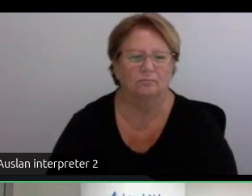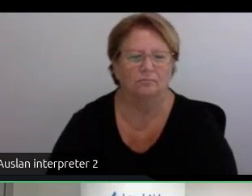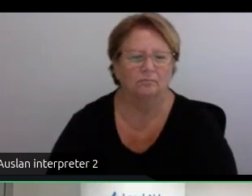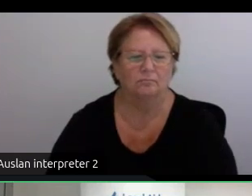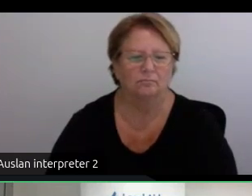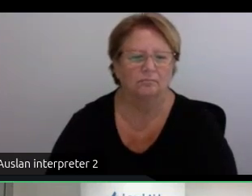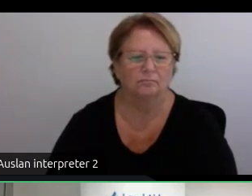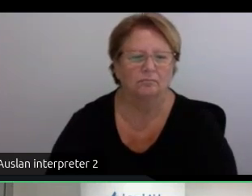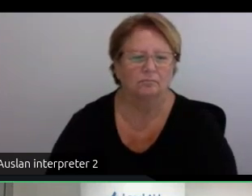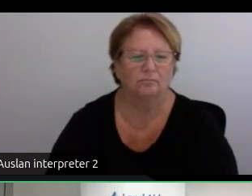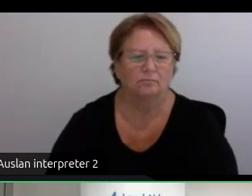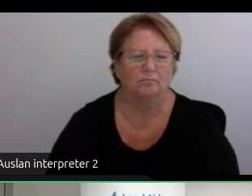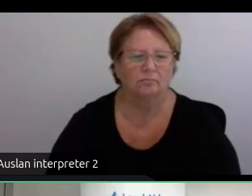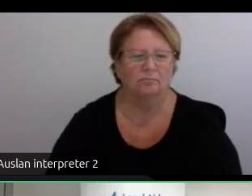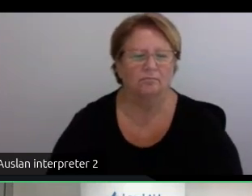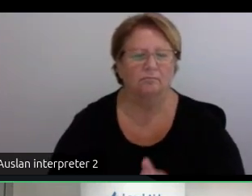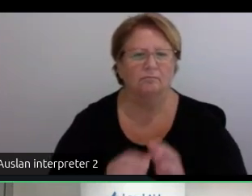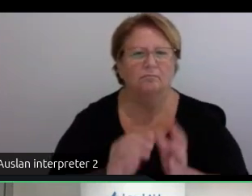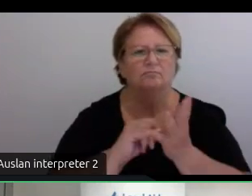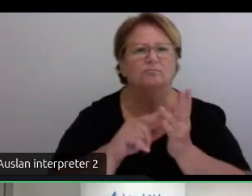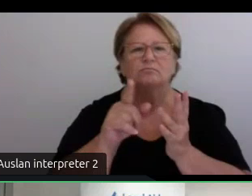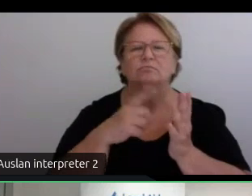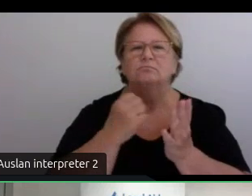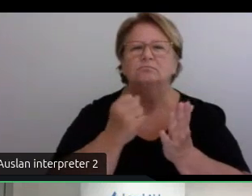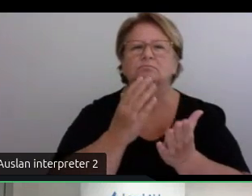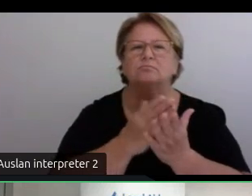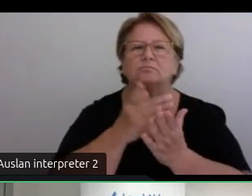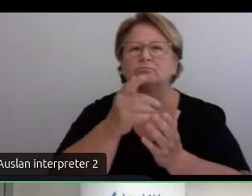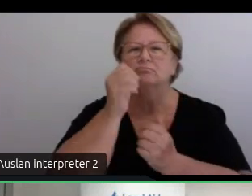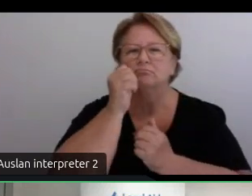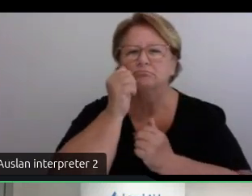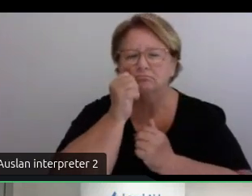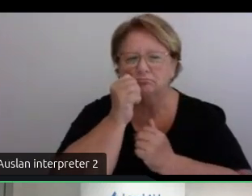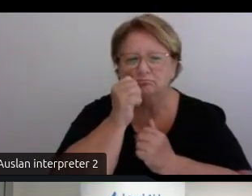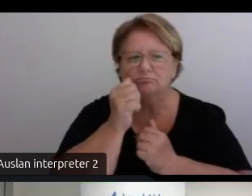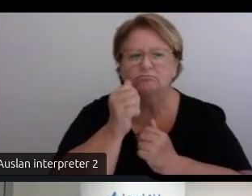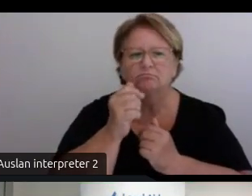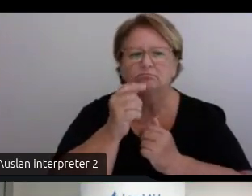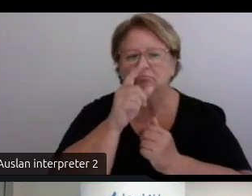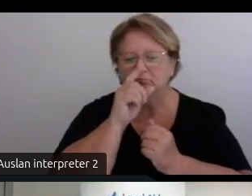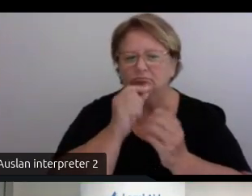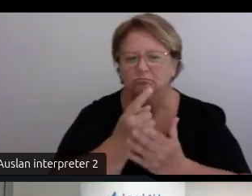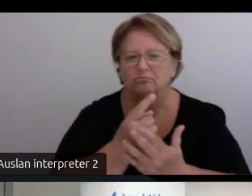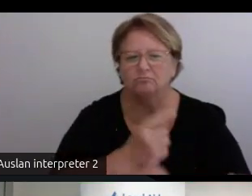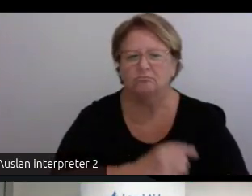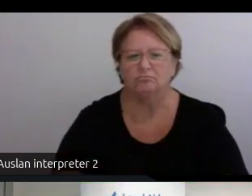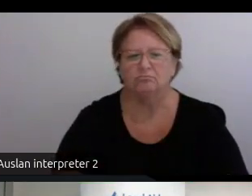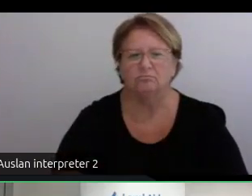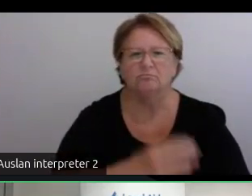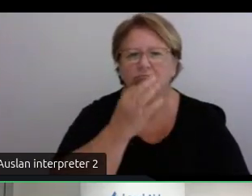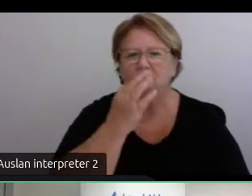sure that they're safe. And for example, this is something I want insurers to always think about.